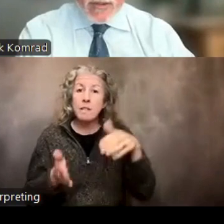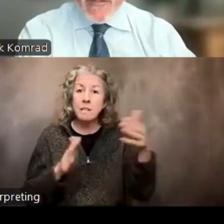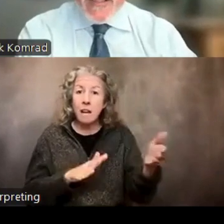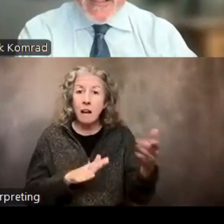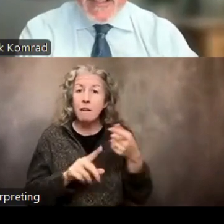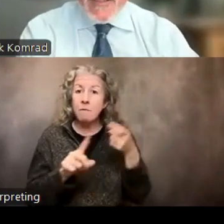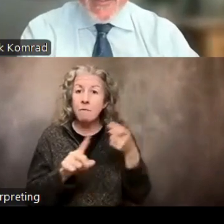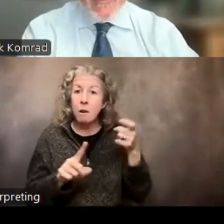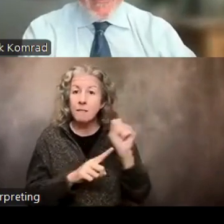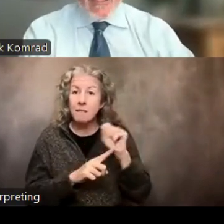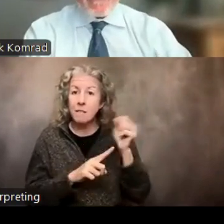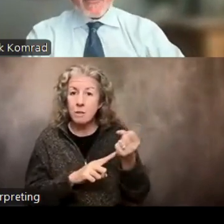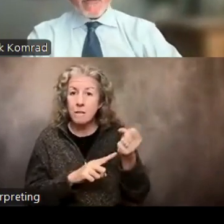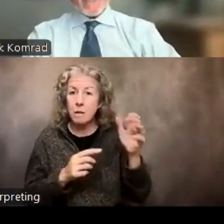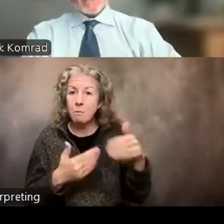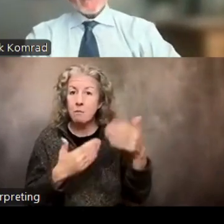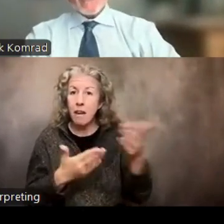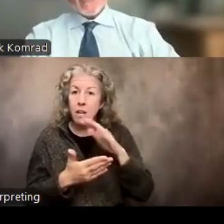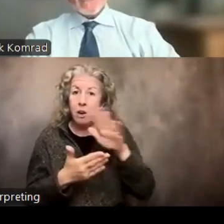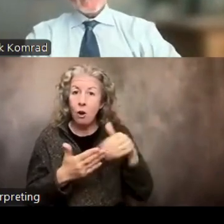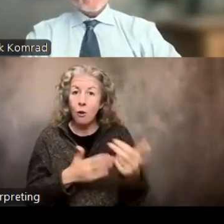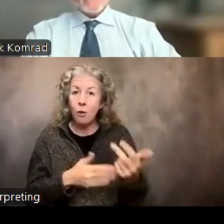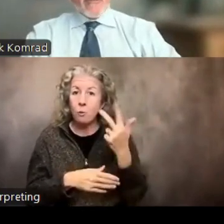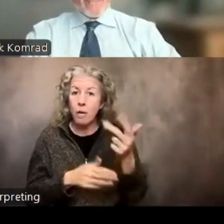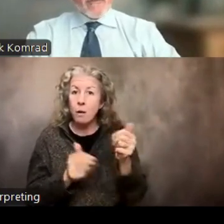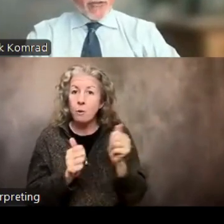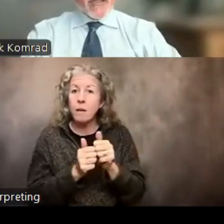with assisted suicide prescriptions. Two of them used